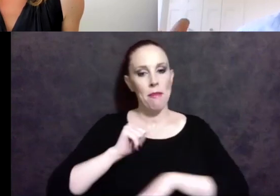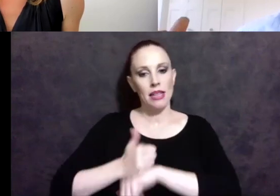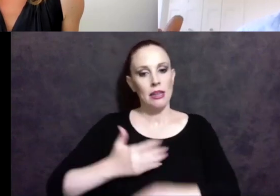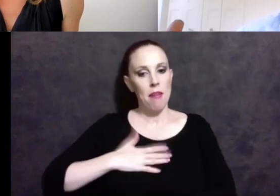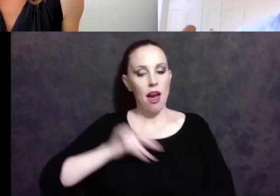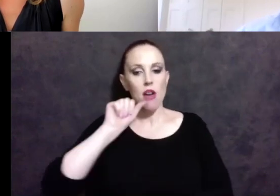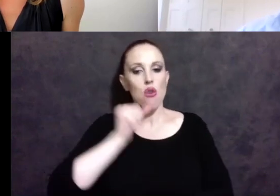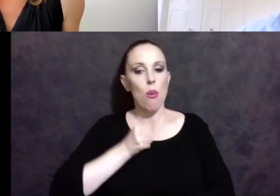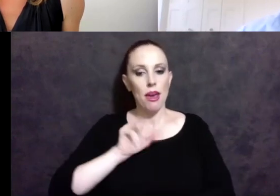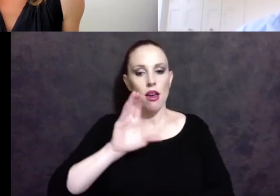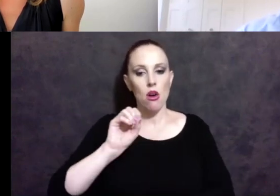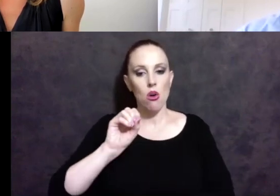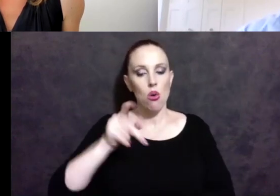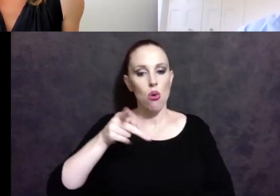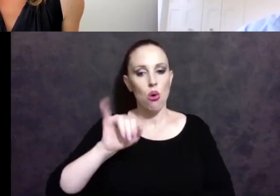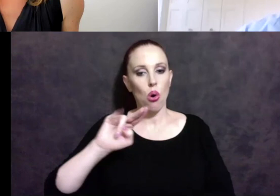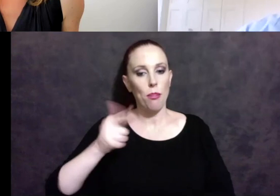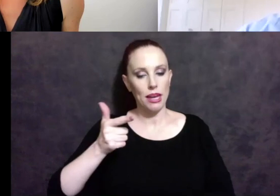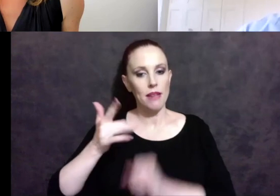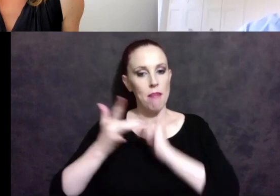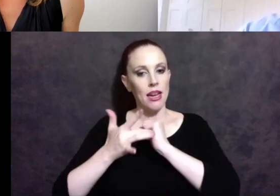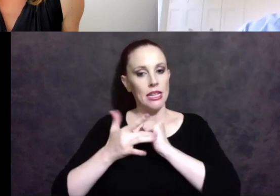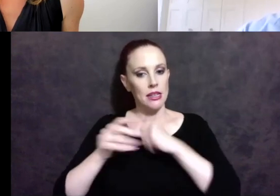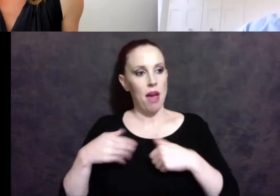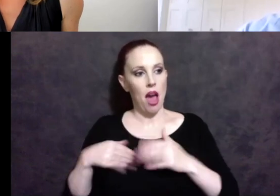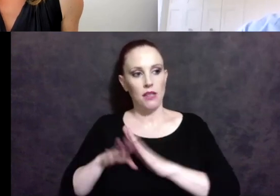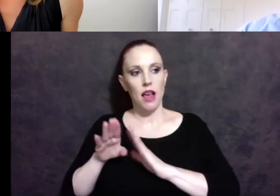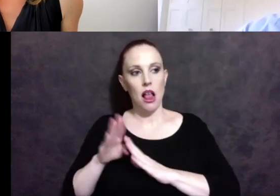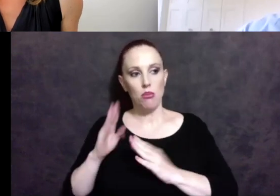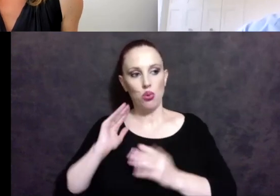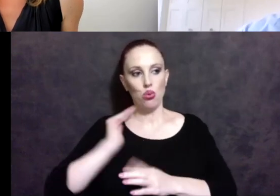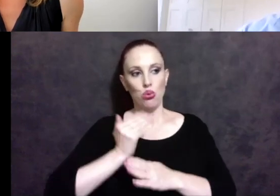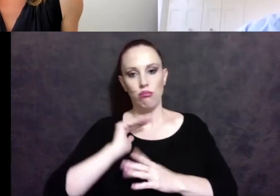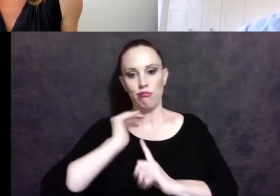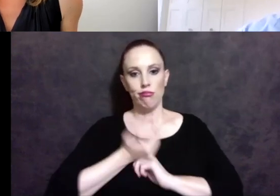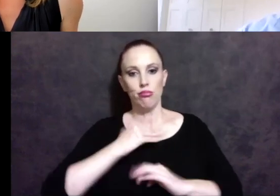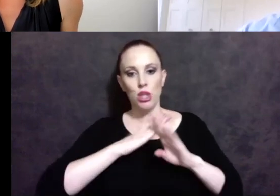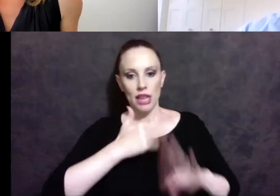you have developed to protect yourself when you are triggered by that traumatic experience.